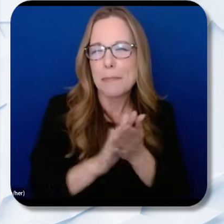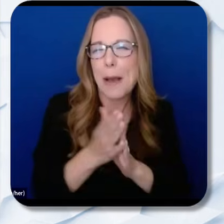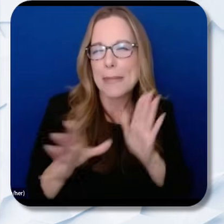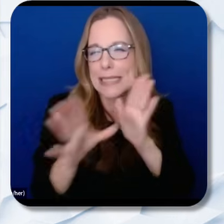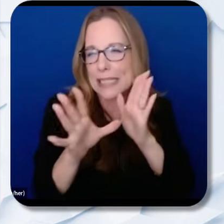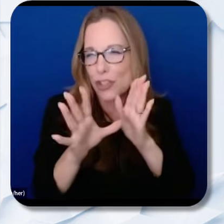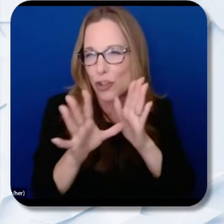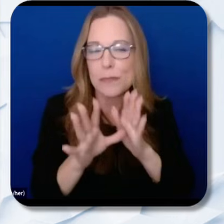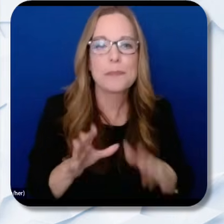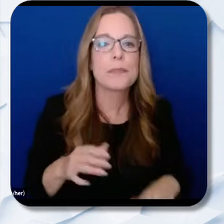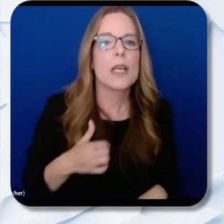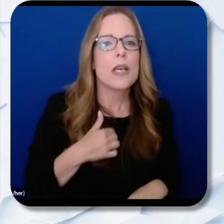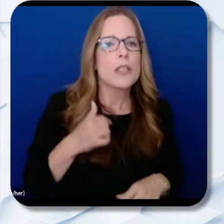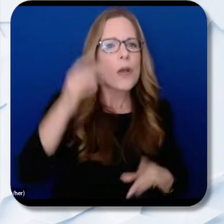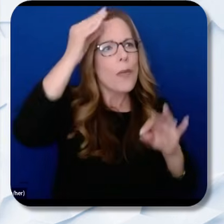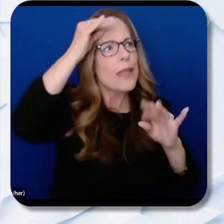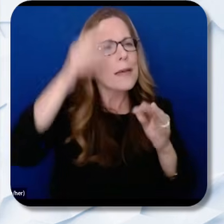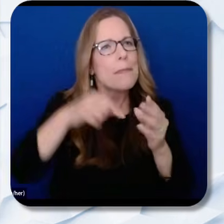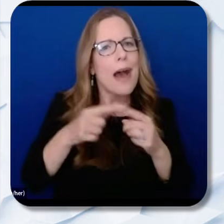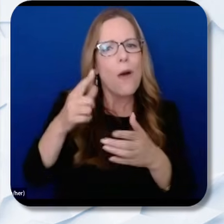seriously considering what might actually come next in my future,